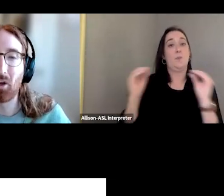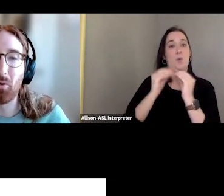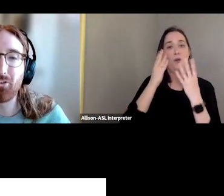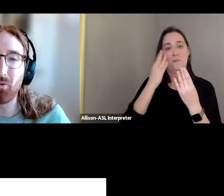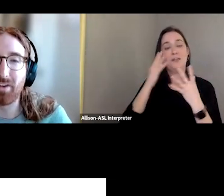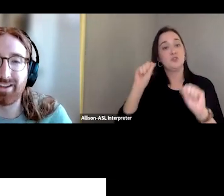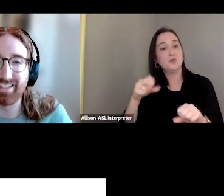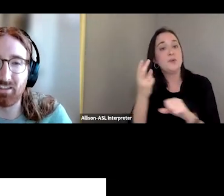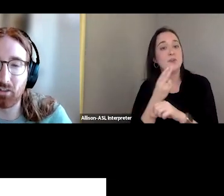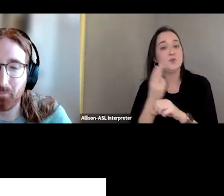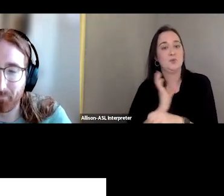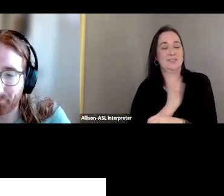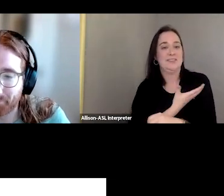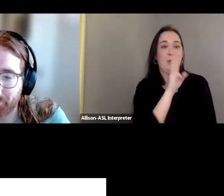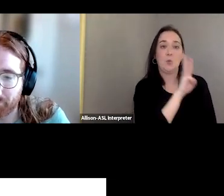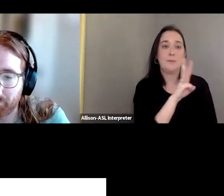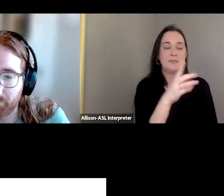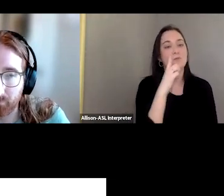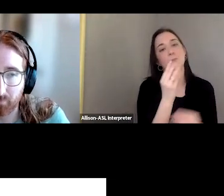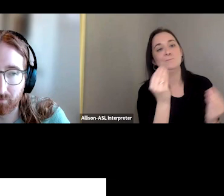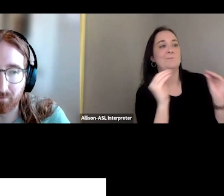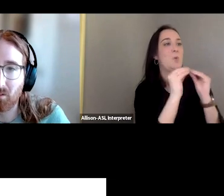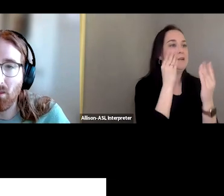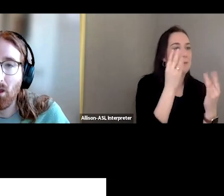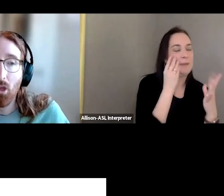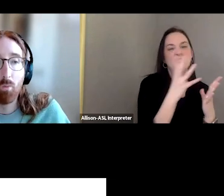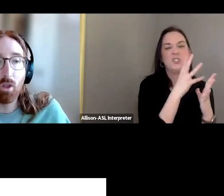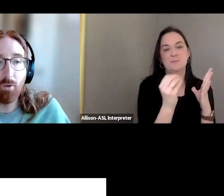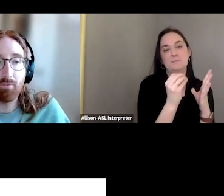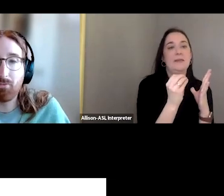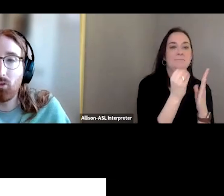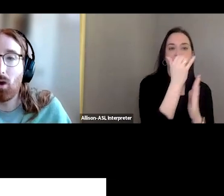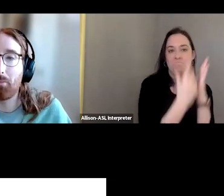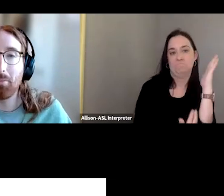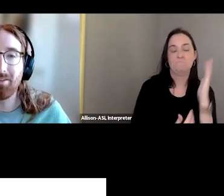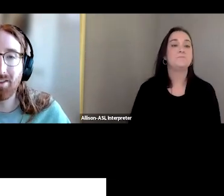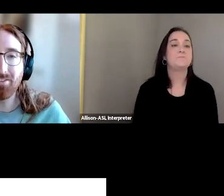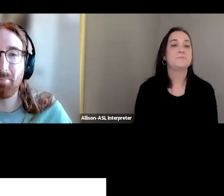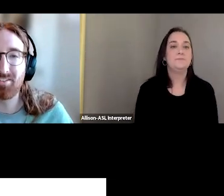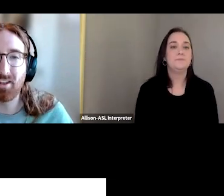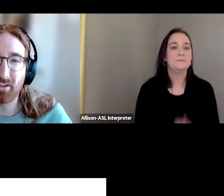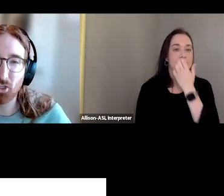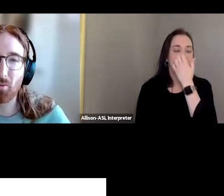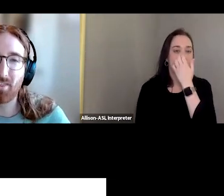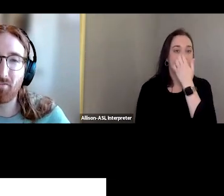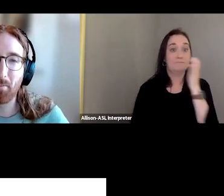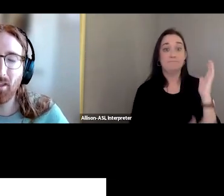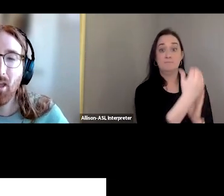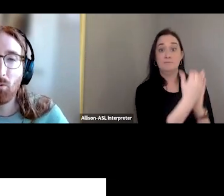dot OSU type edu. We also have a few upcoming events that I'm excited to share with everybody.